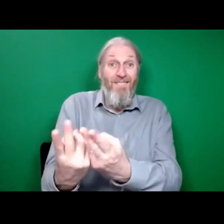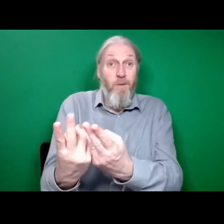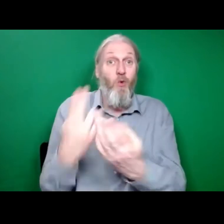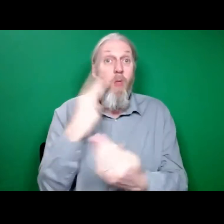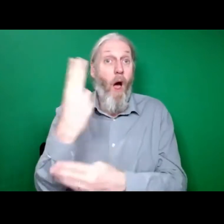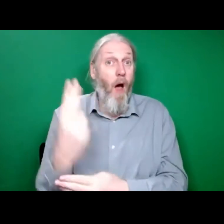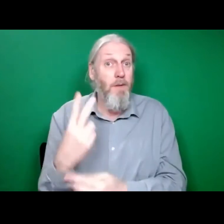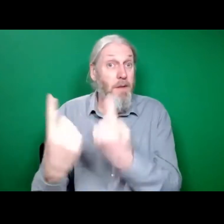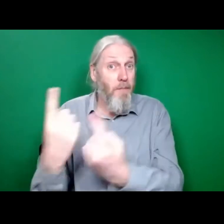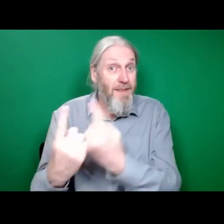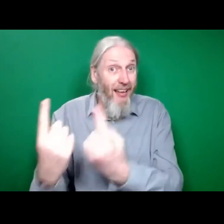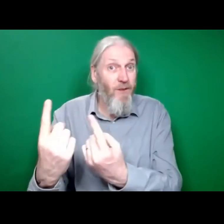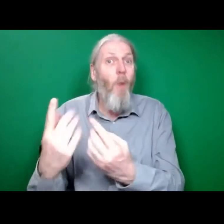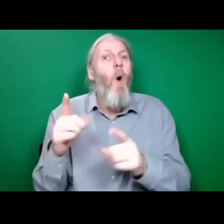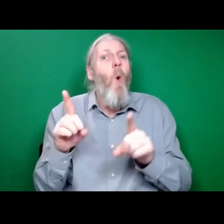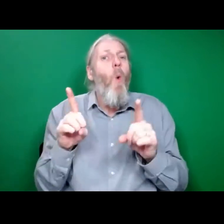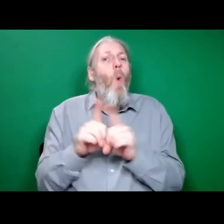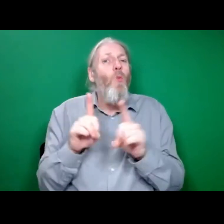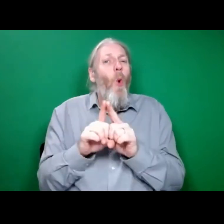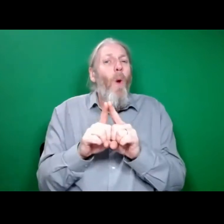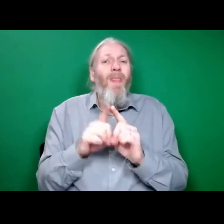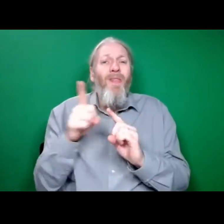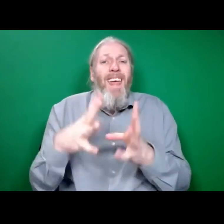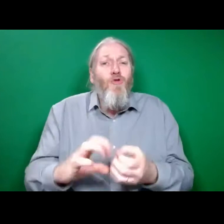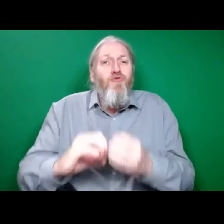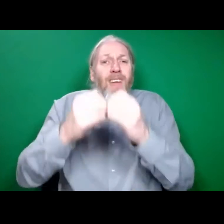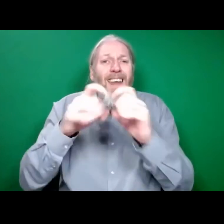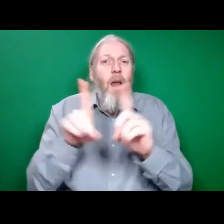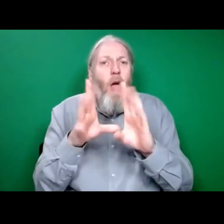We started off in a massive room using the open space